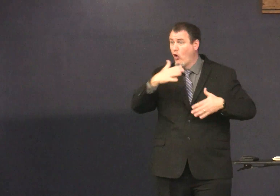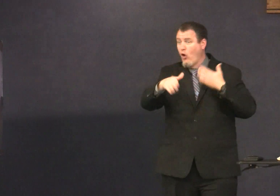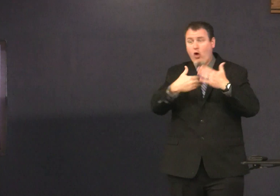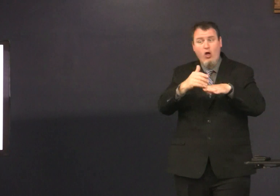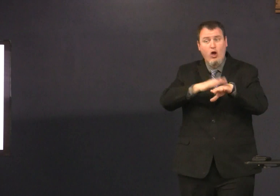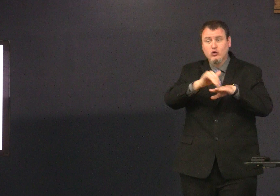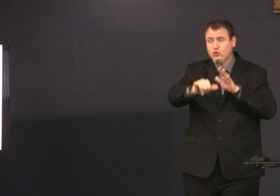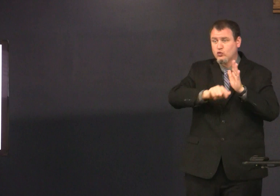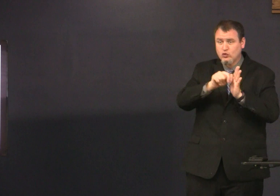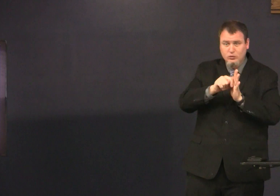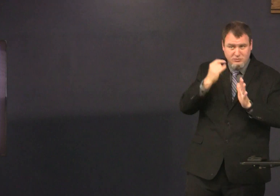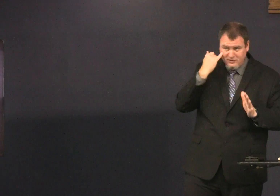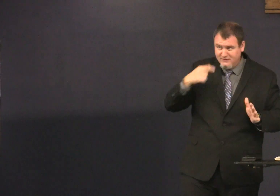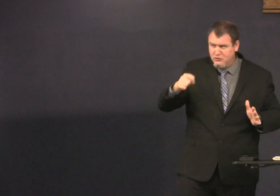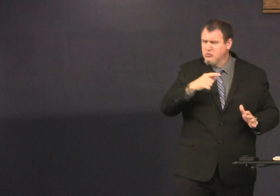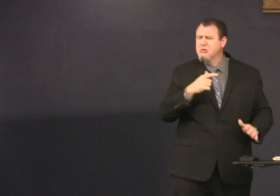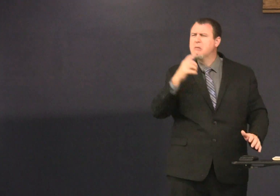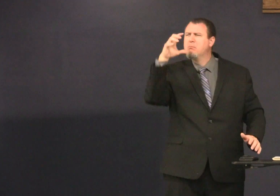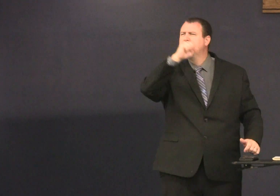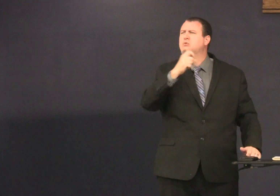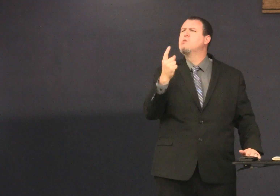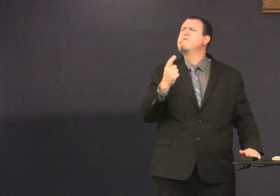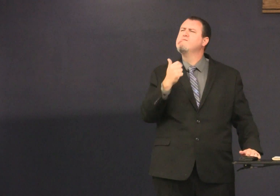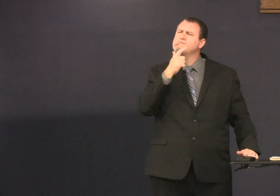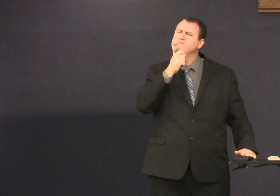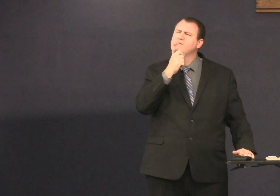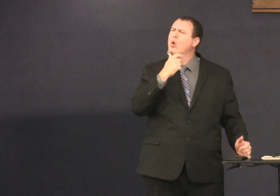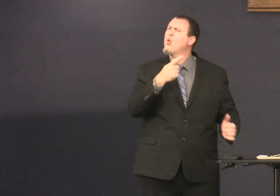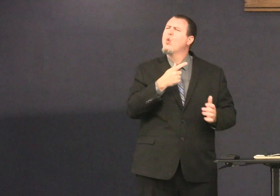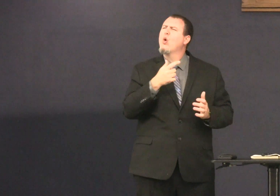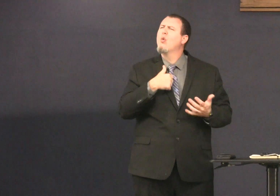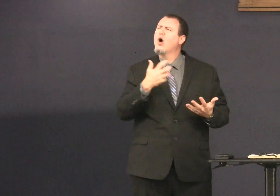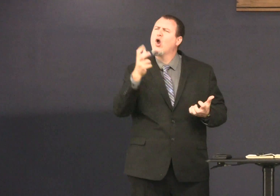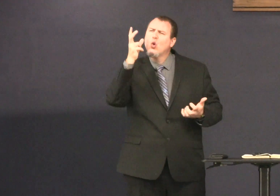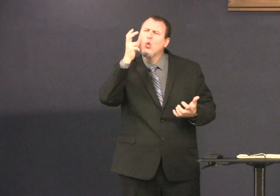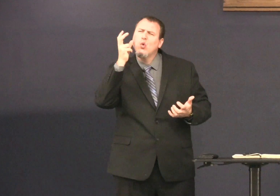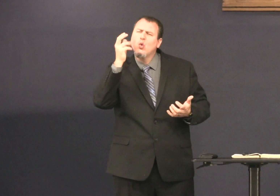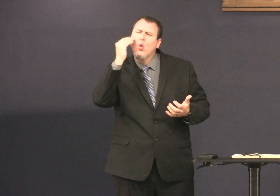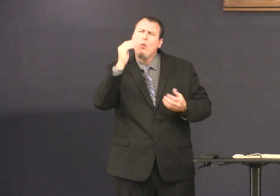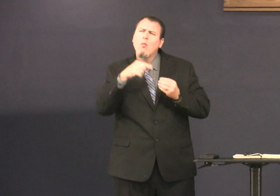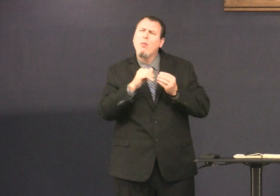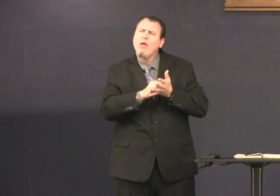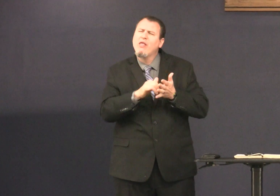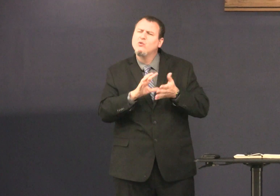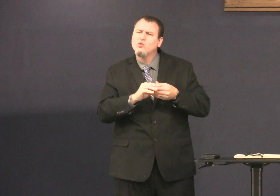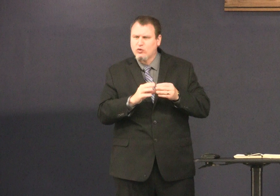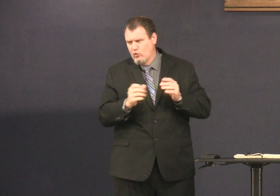it'll be 15 sermons all on YouTube so if you missed one you can go back and watch